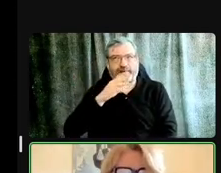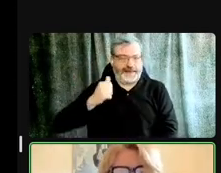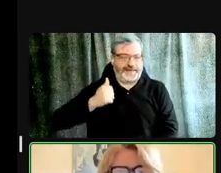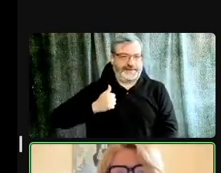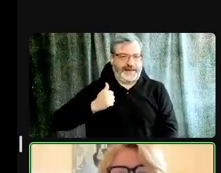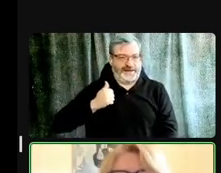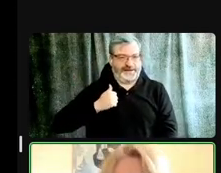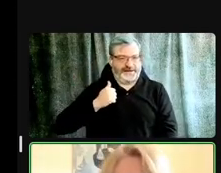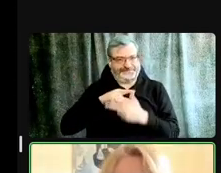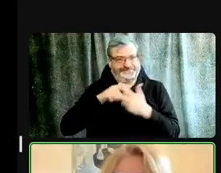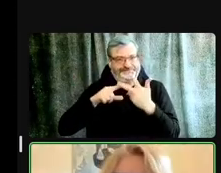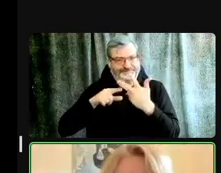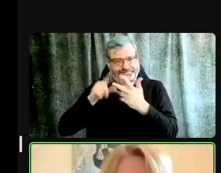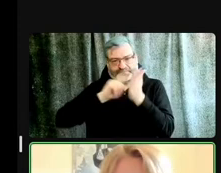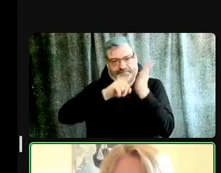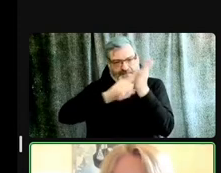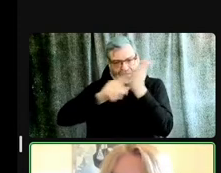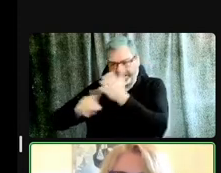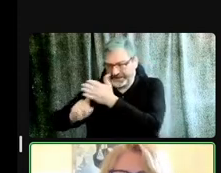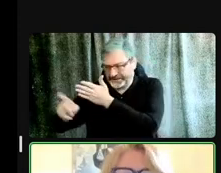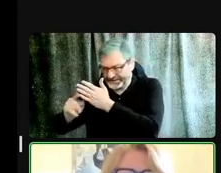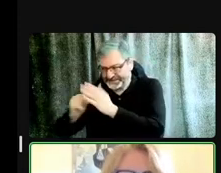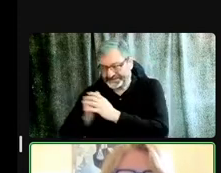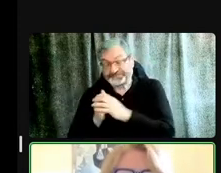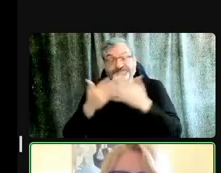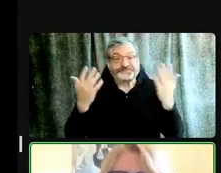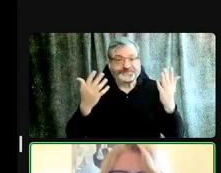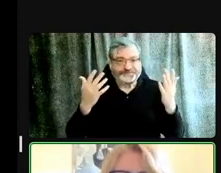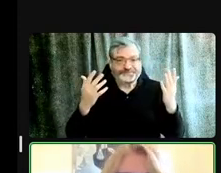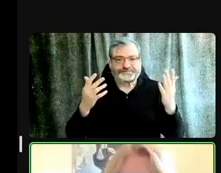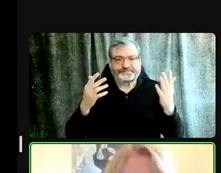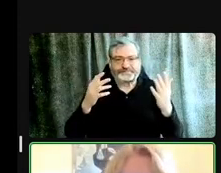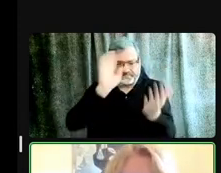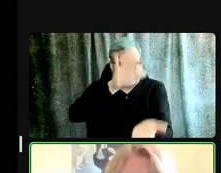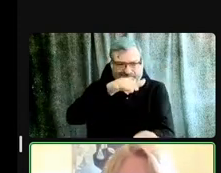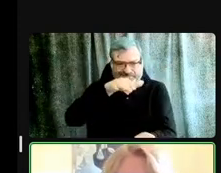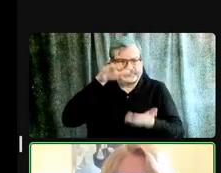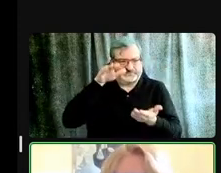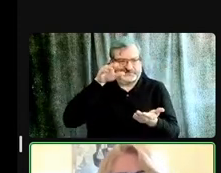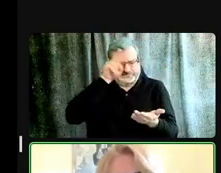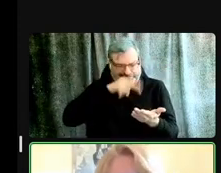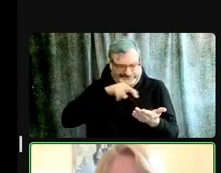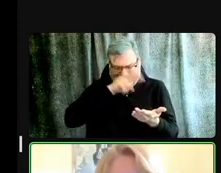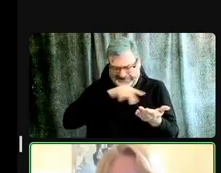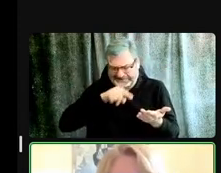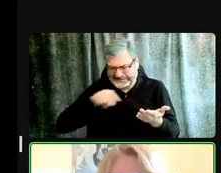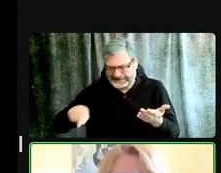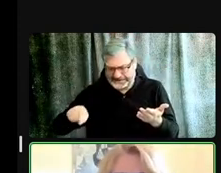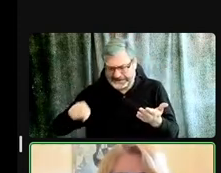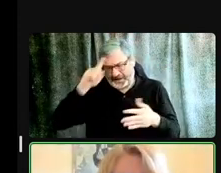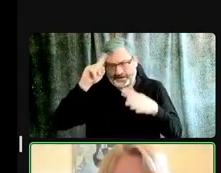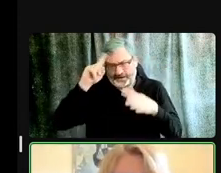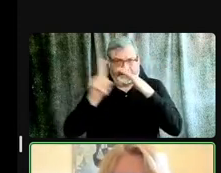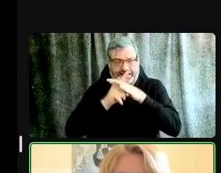So looking through all of that research, I thought of three different programs that we could do.